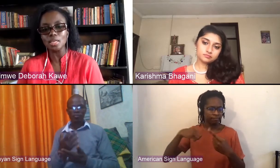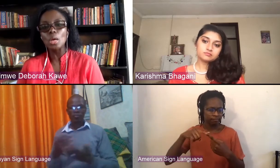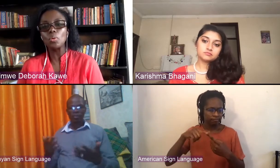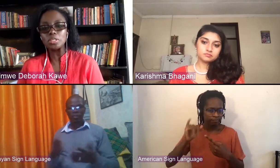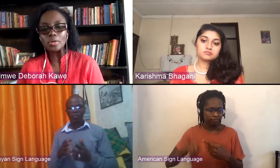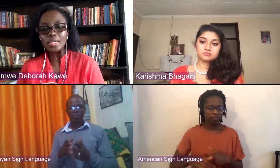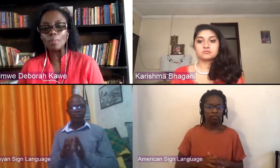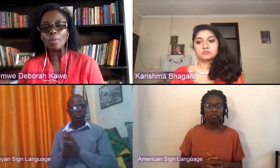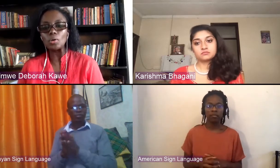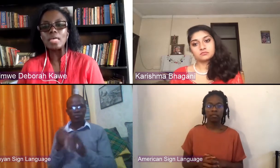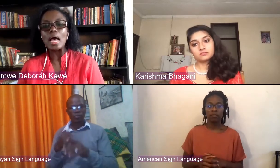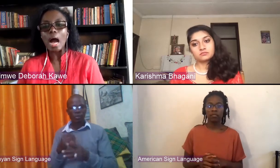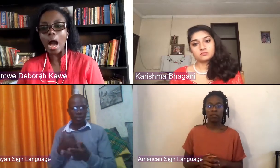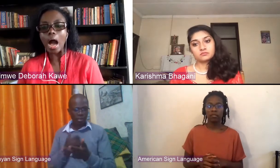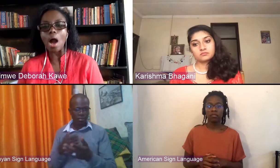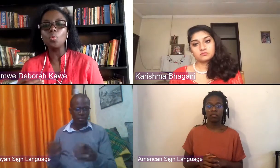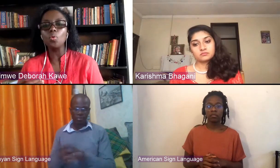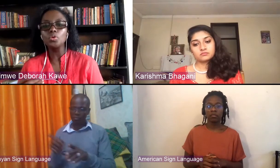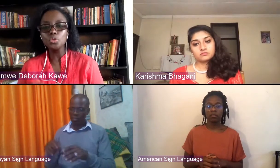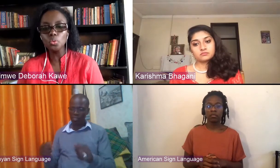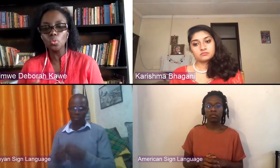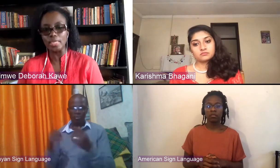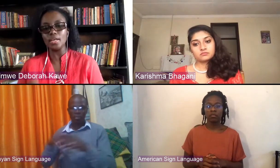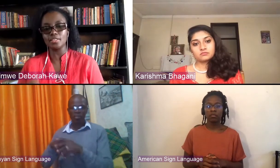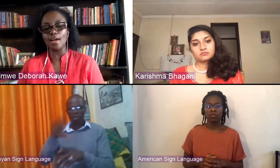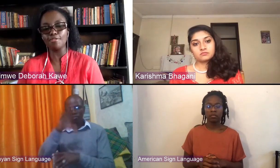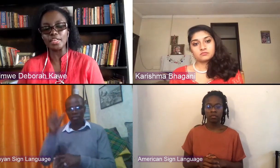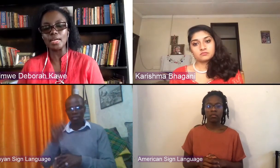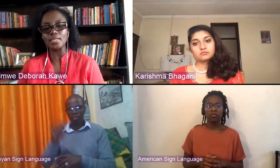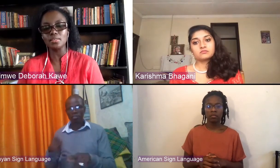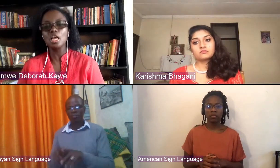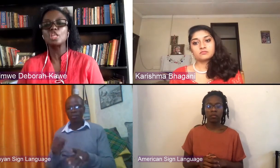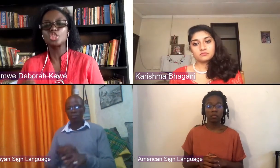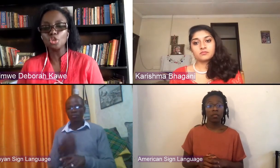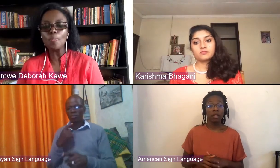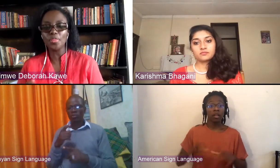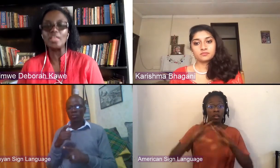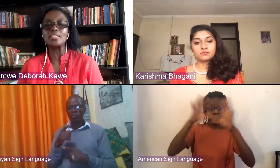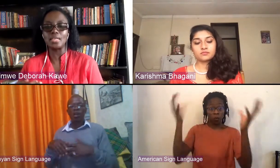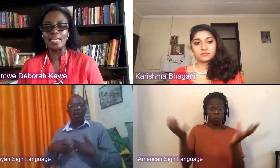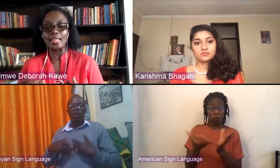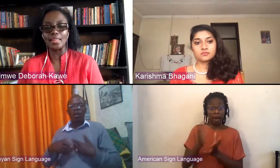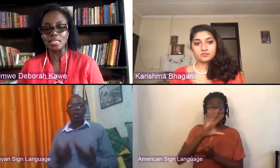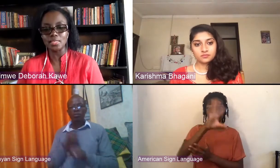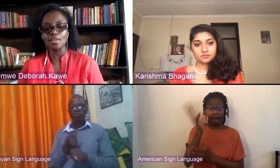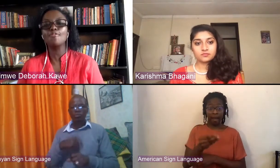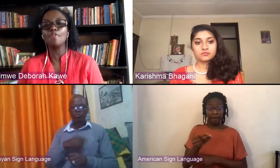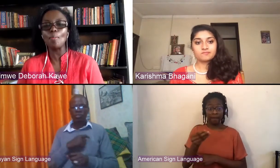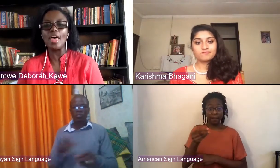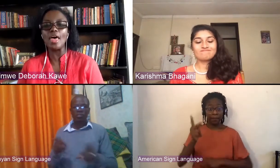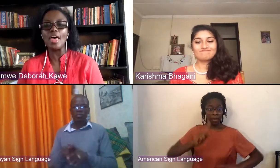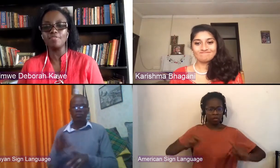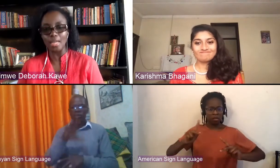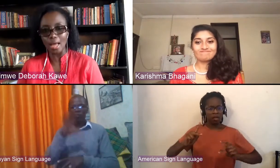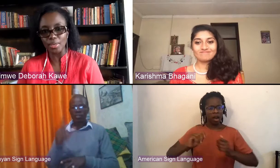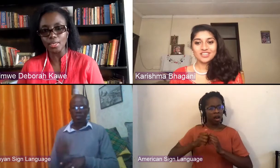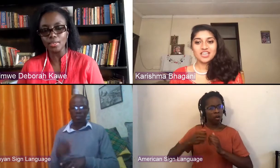we were talking about how do we as Africans stop things like this from ever happening,